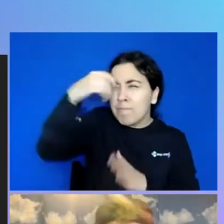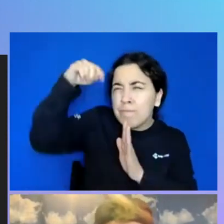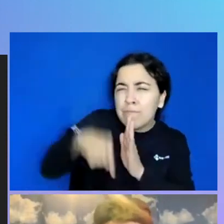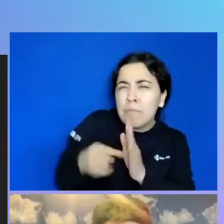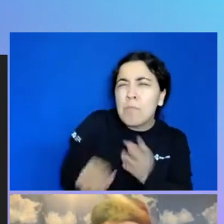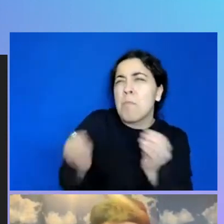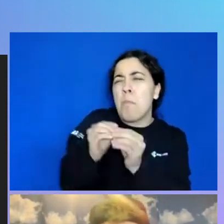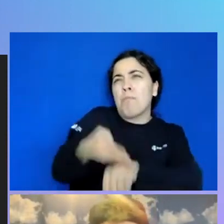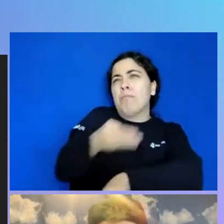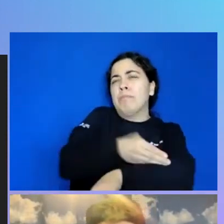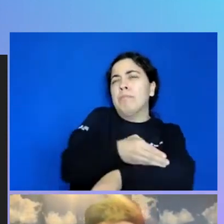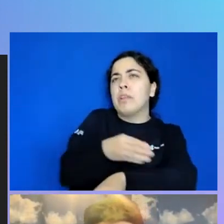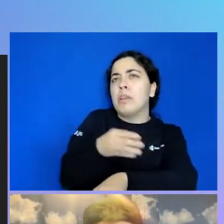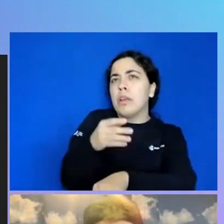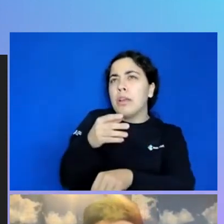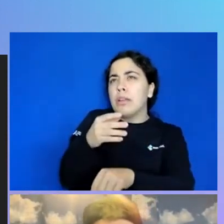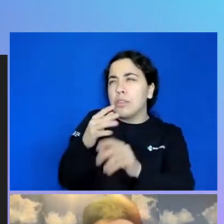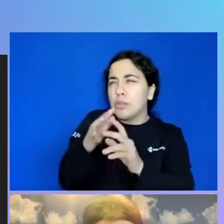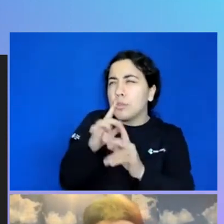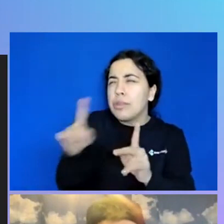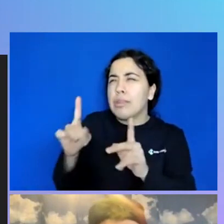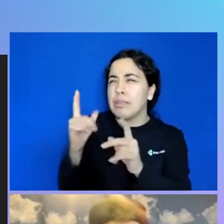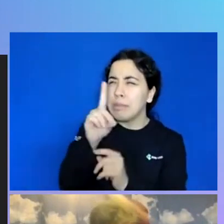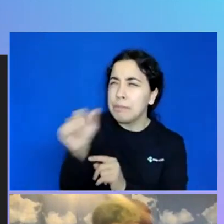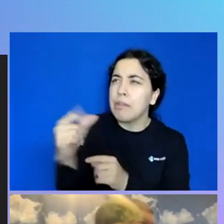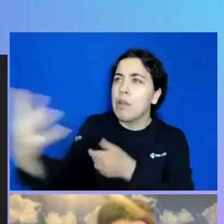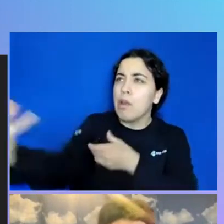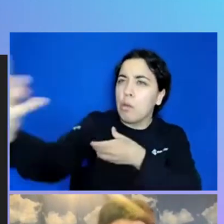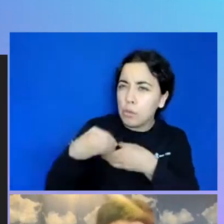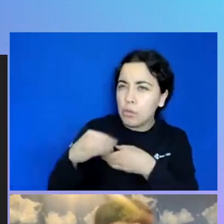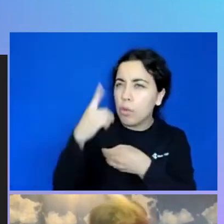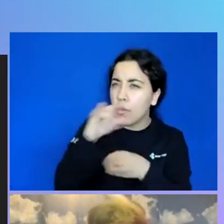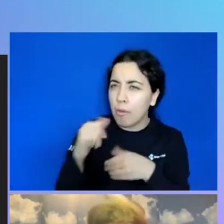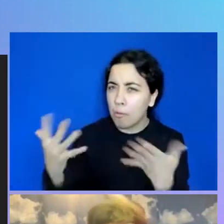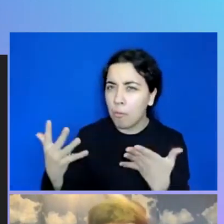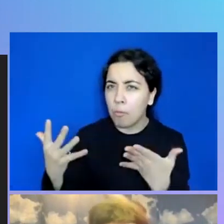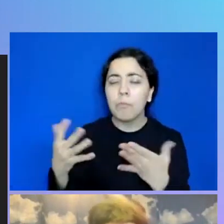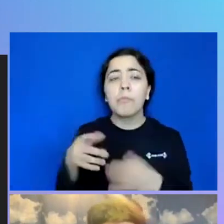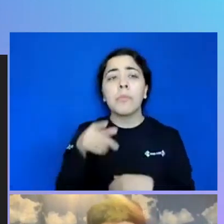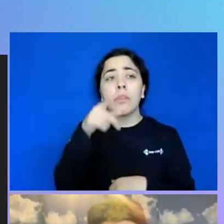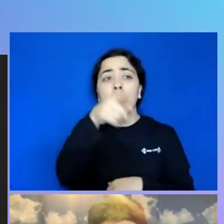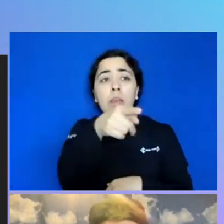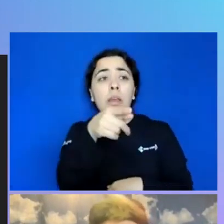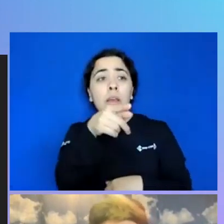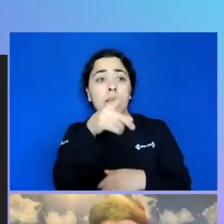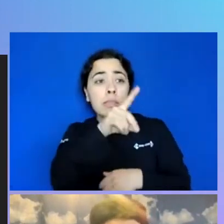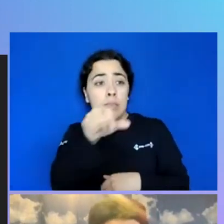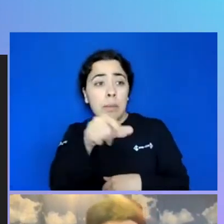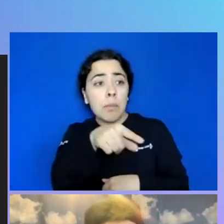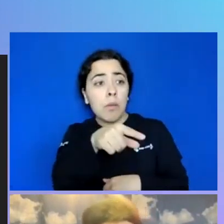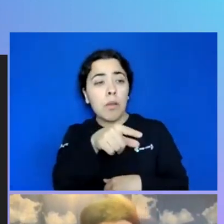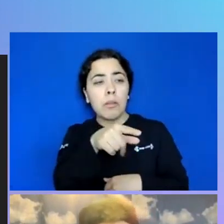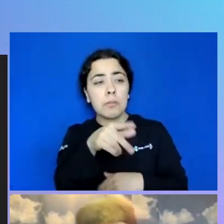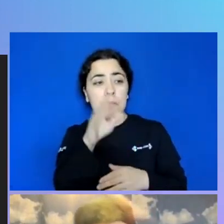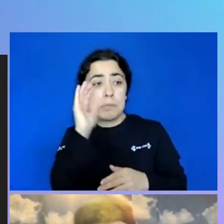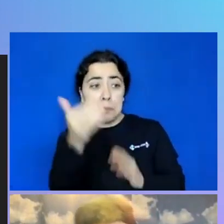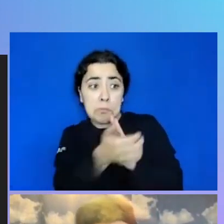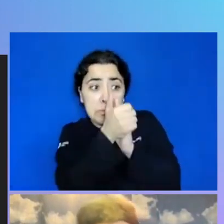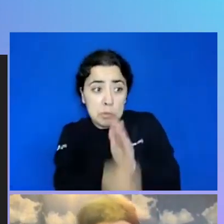mitigate bias would be to identify, guide and mentor potential leaders who are